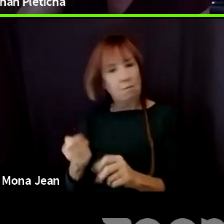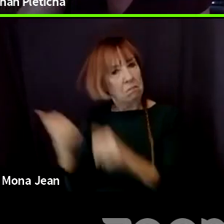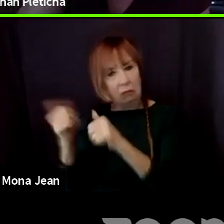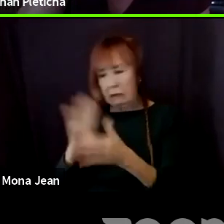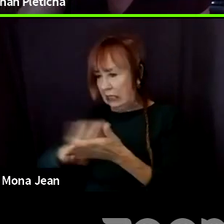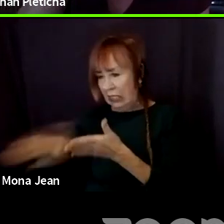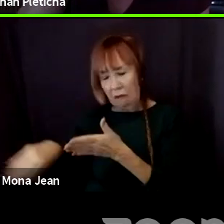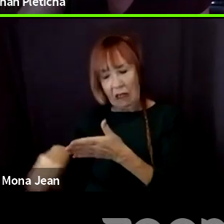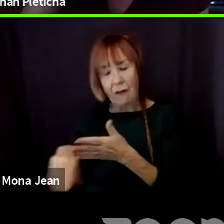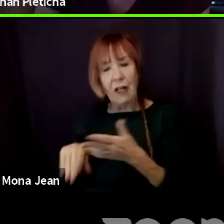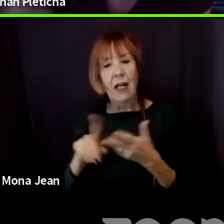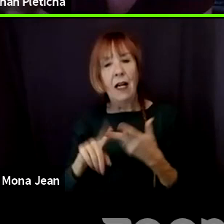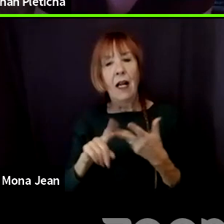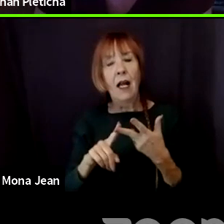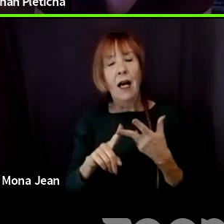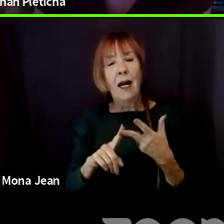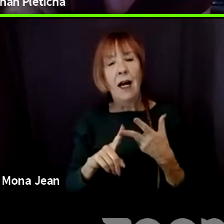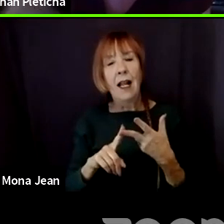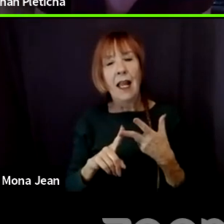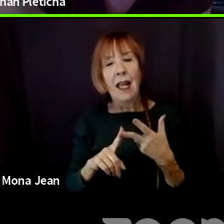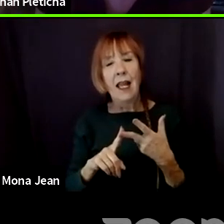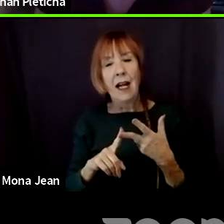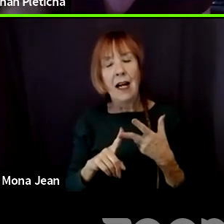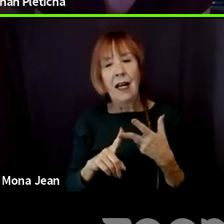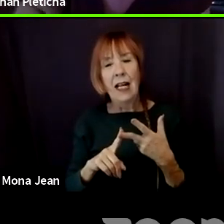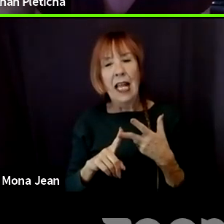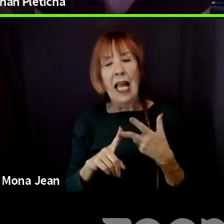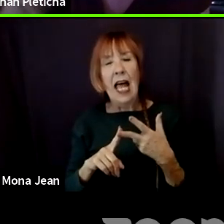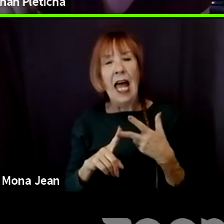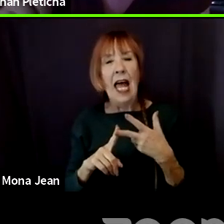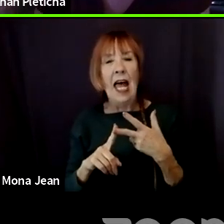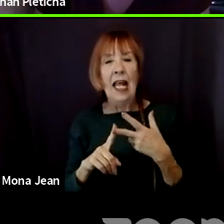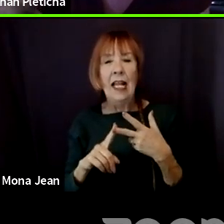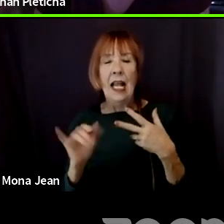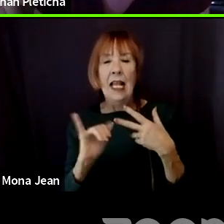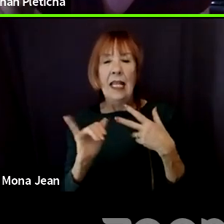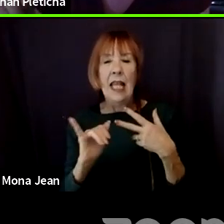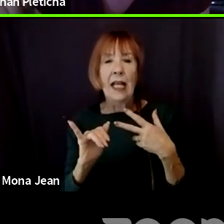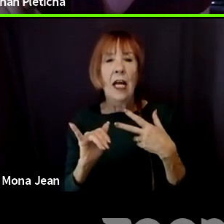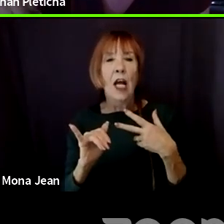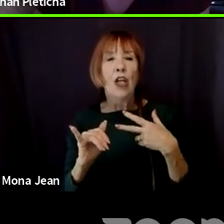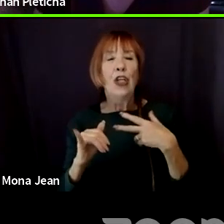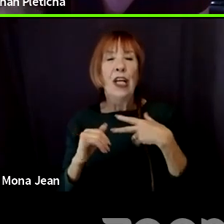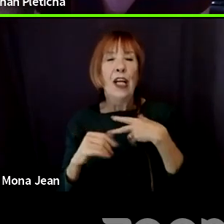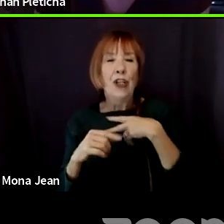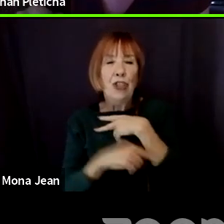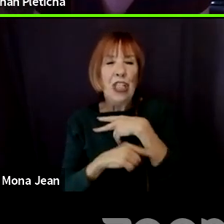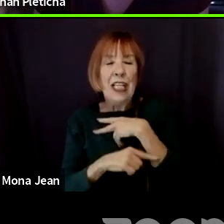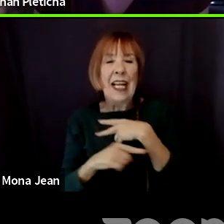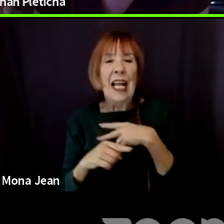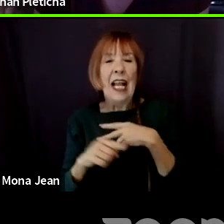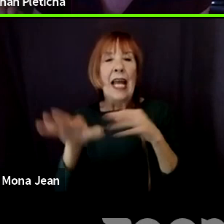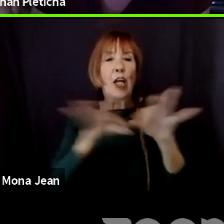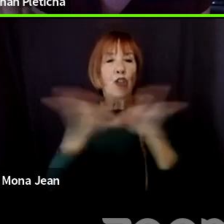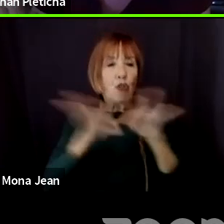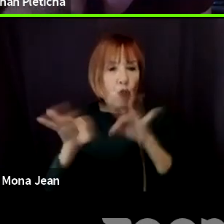And then I mean and then some of the cheats or you're cutting extra action lines that you don't need extra description,